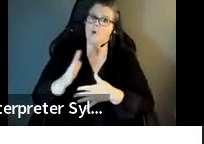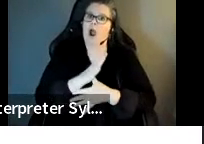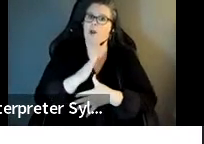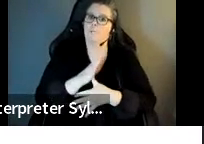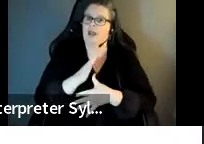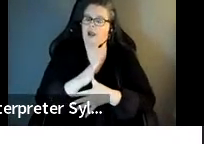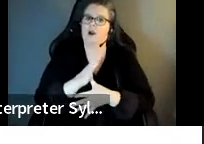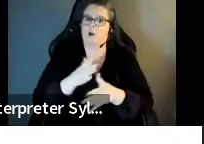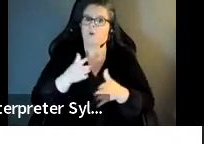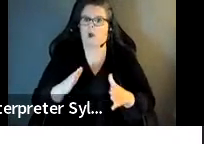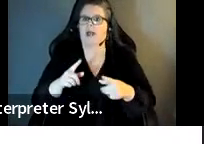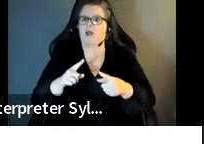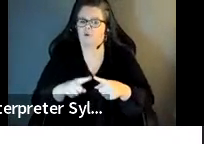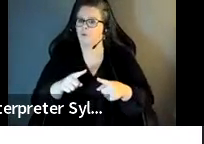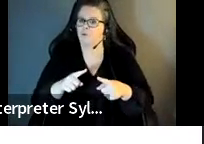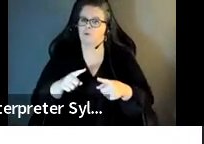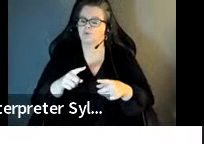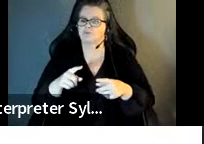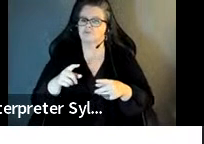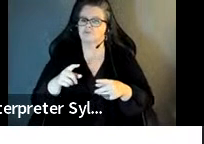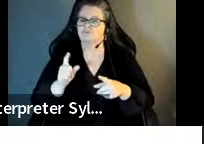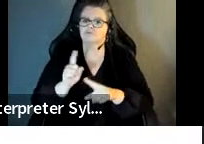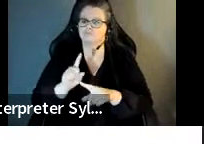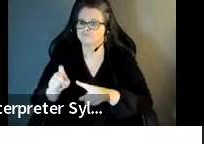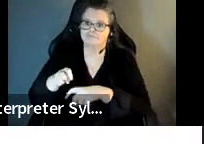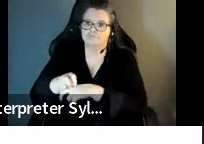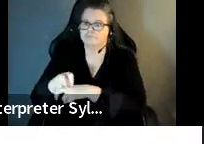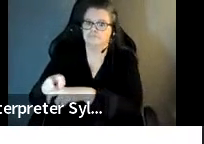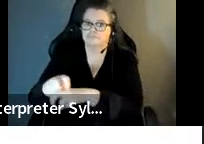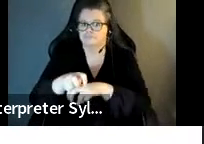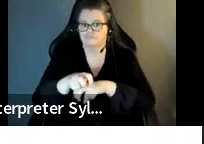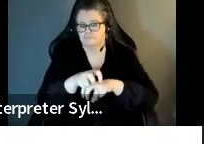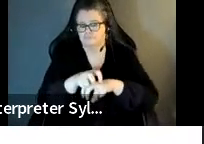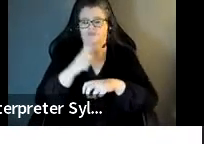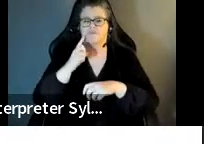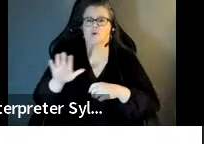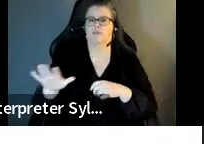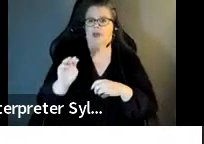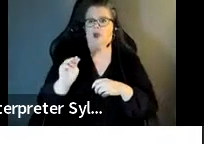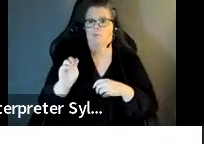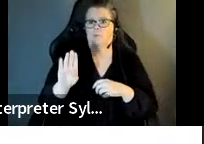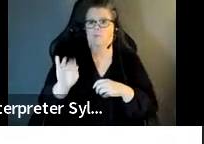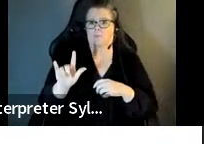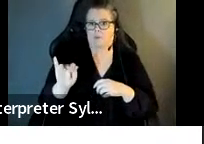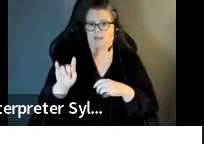We intentionally tried to recruit individuals with a diverse range of functional abilities,